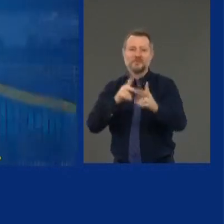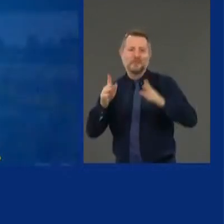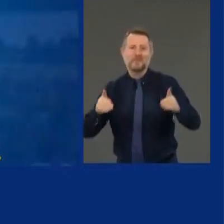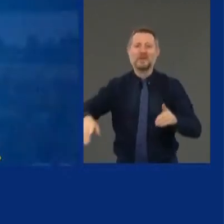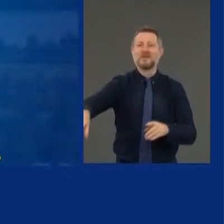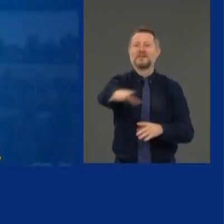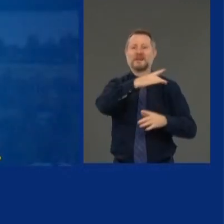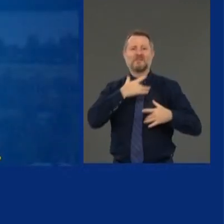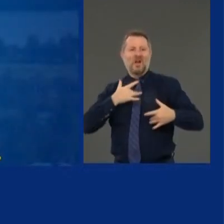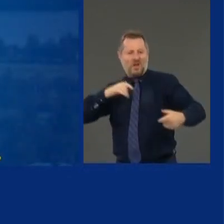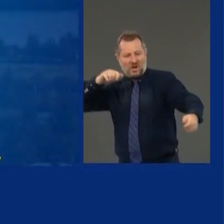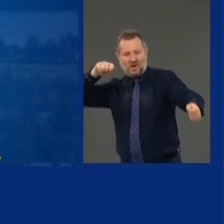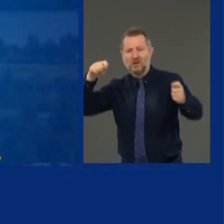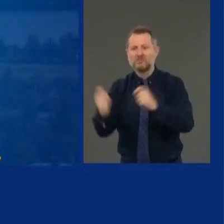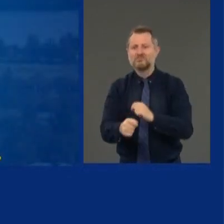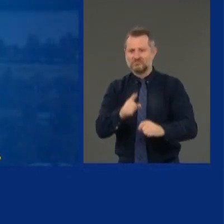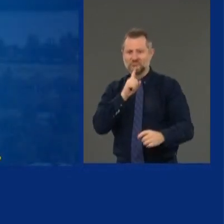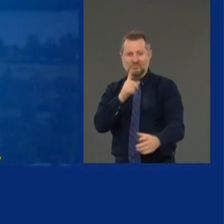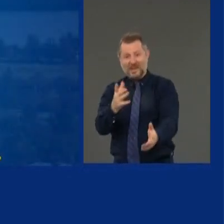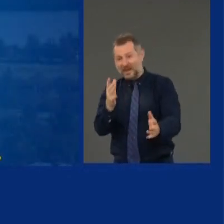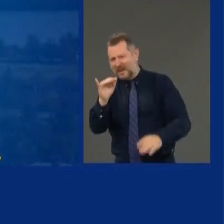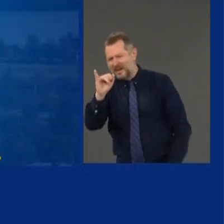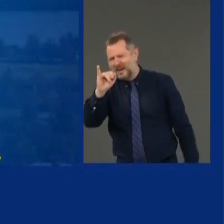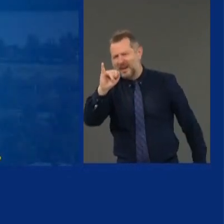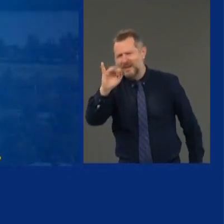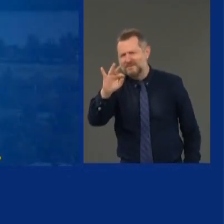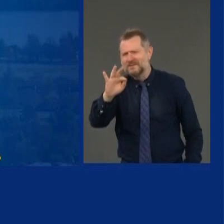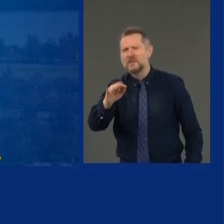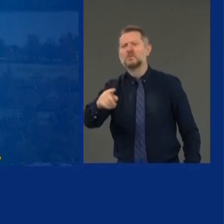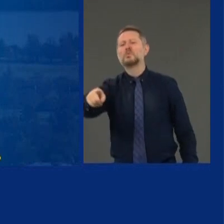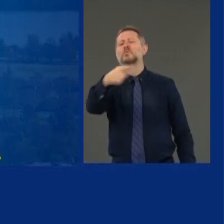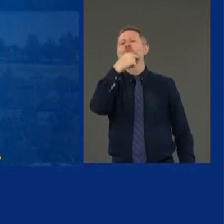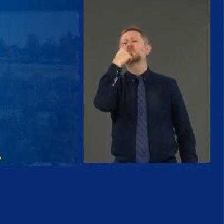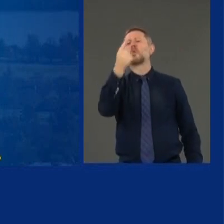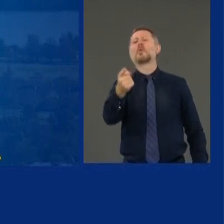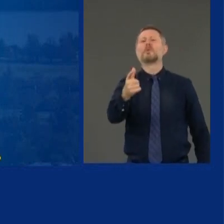JUST THINK ABOUT WHAT THIS STATE ACCOMPLISHED. WHAT THE PEOPLE OF THIS STATE